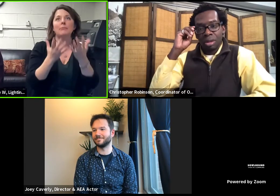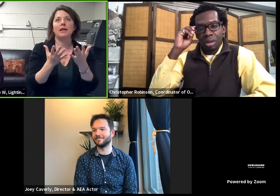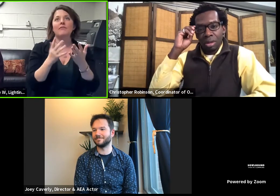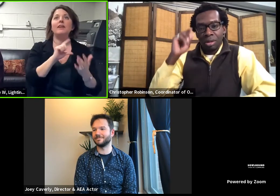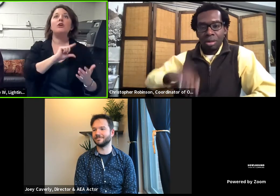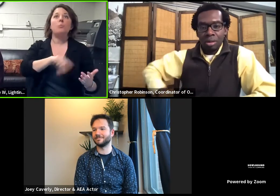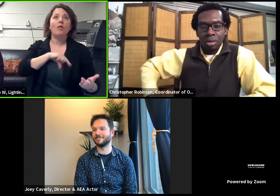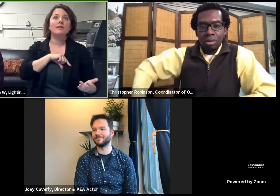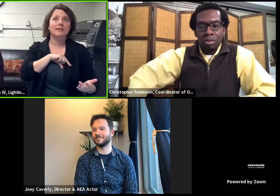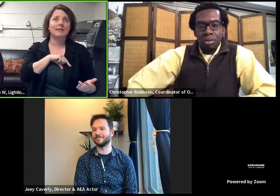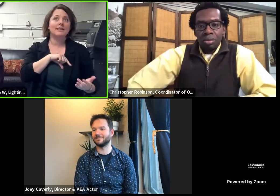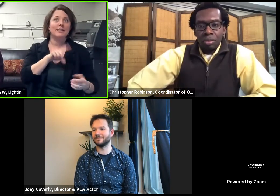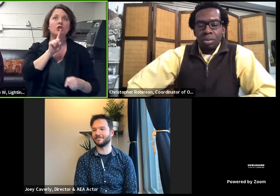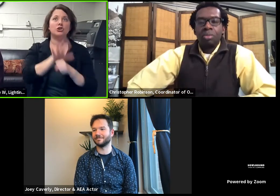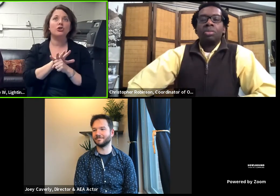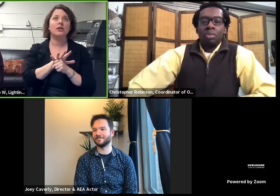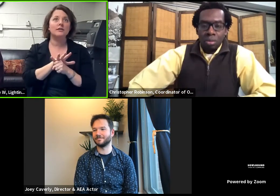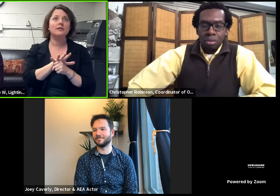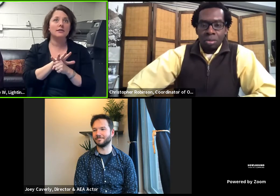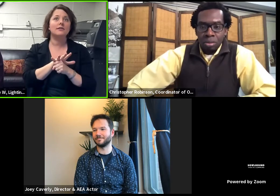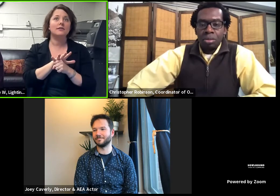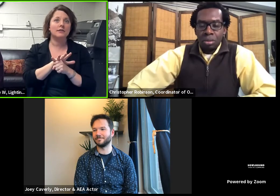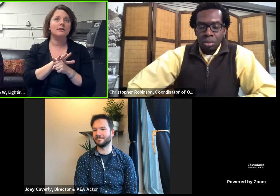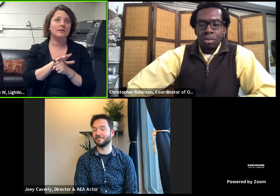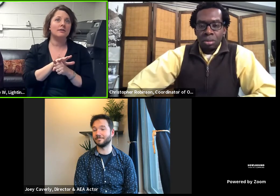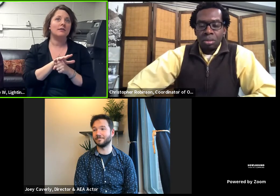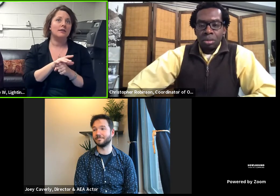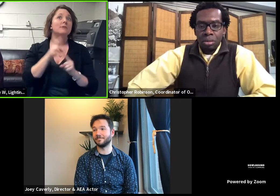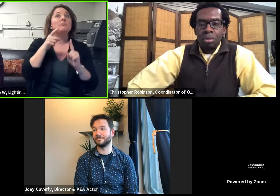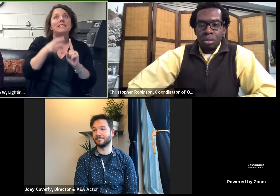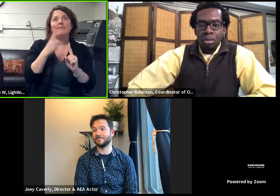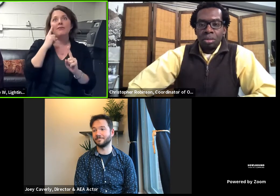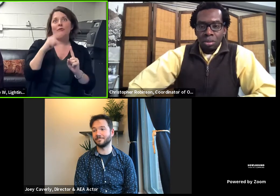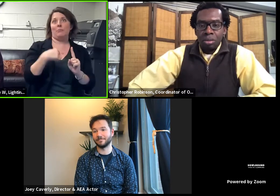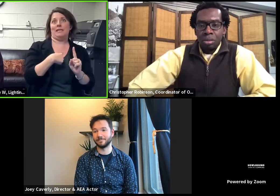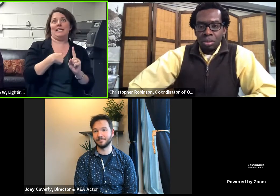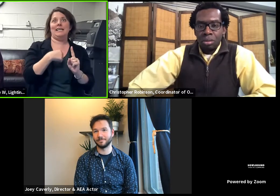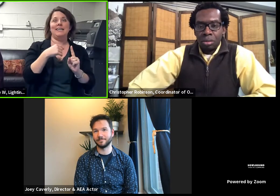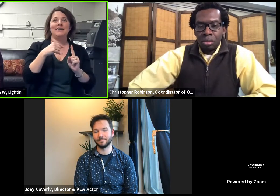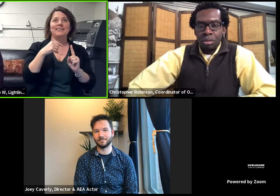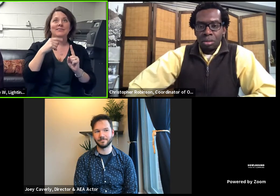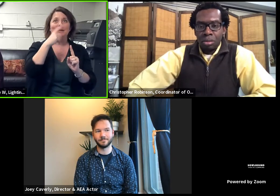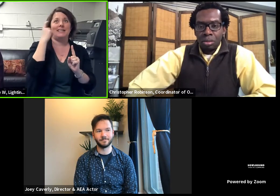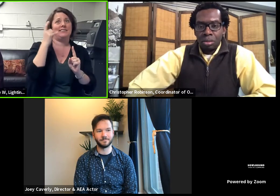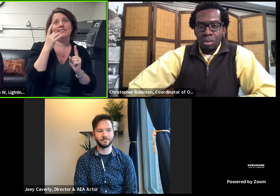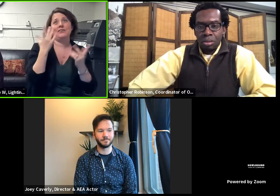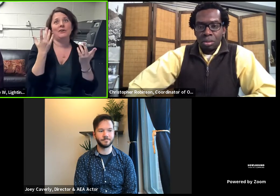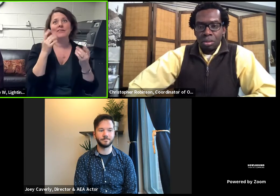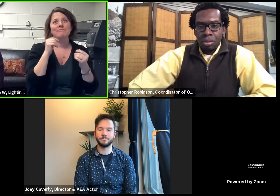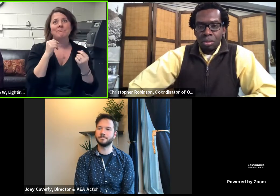At the same time, giving good quality, an assurance that the quality will be good,